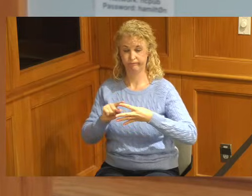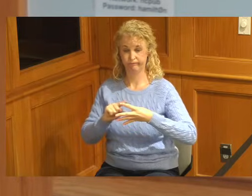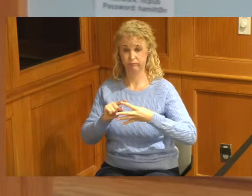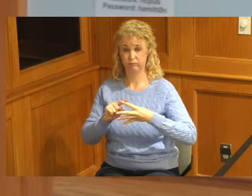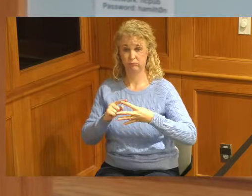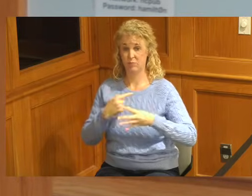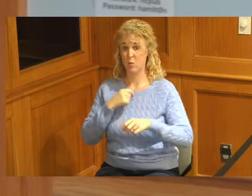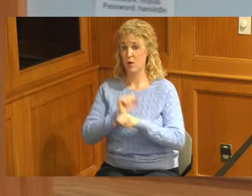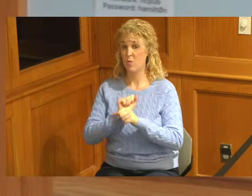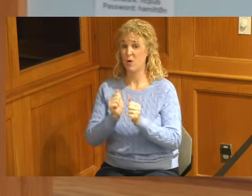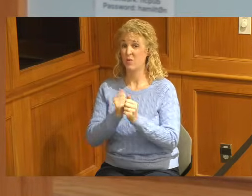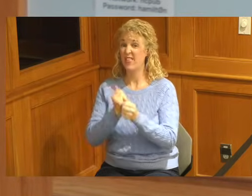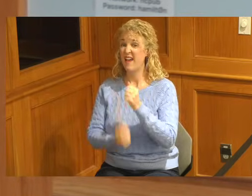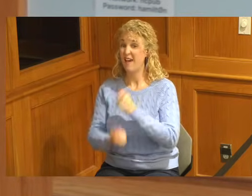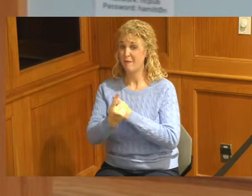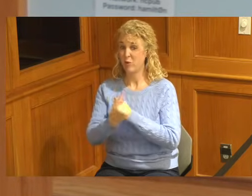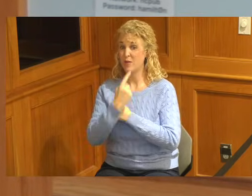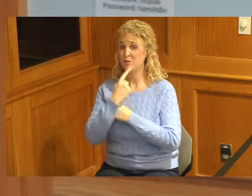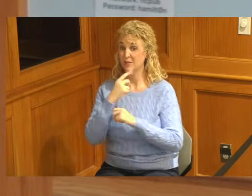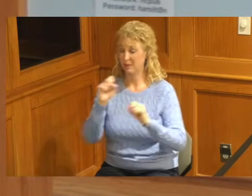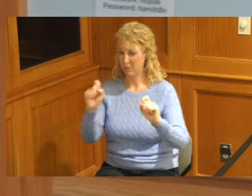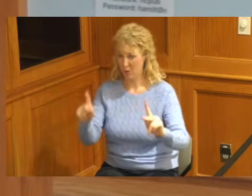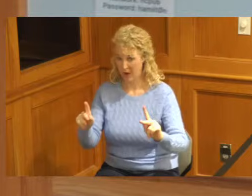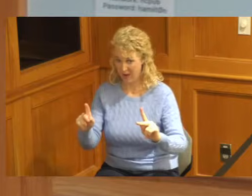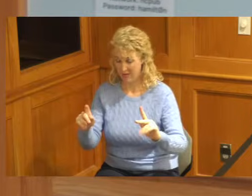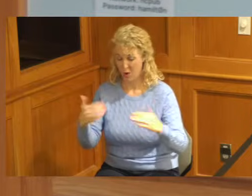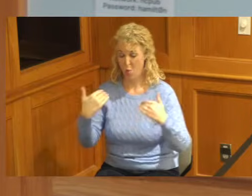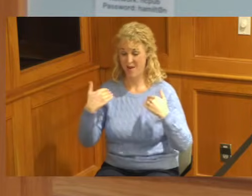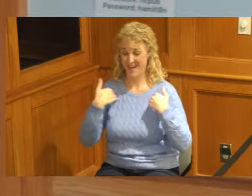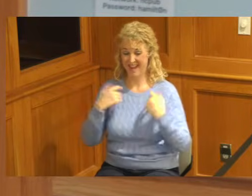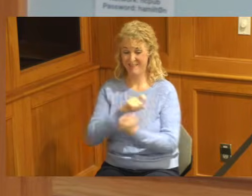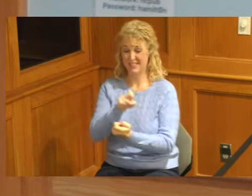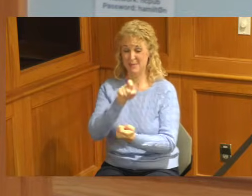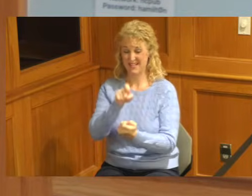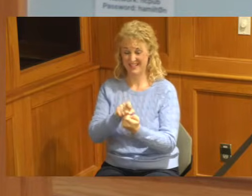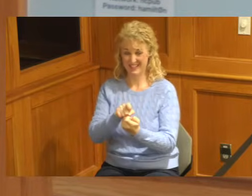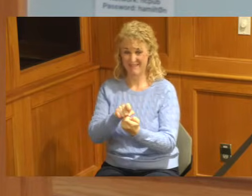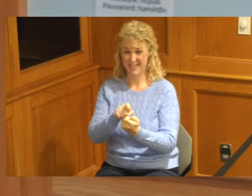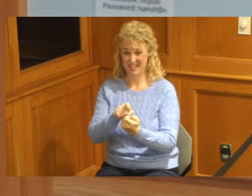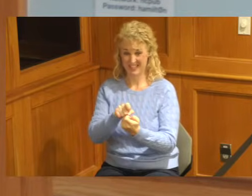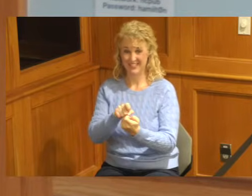we've got to exactly as you described, we've got to figure this out by March to make or